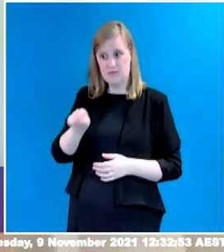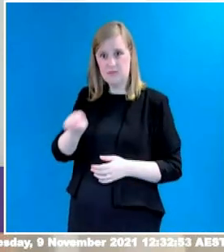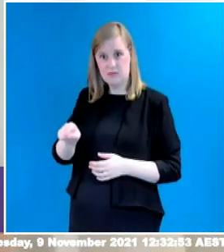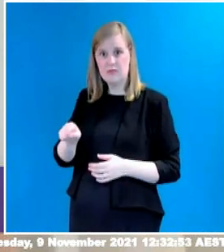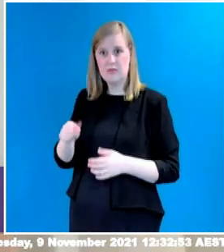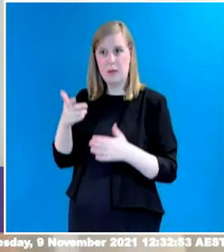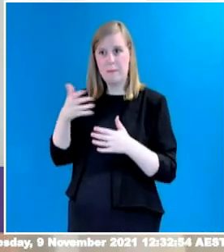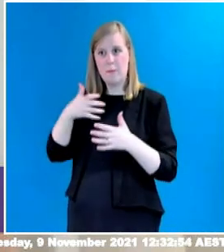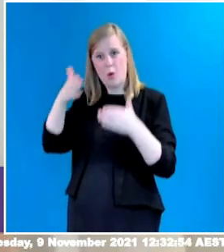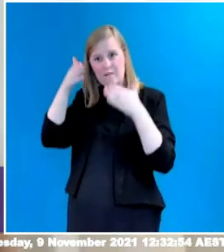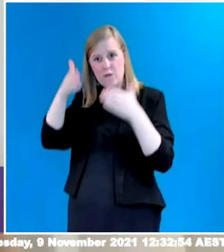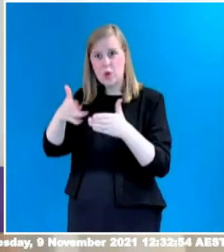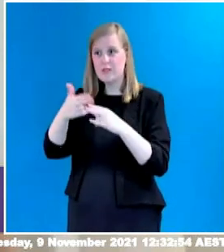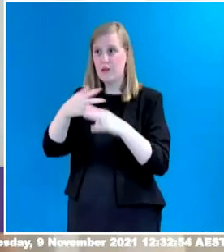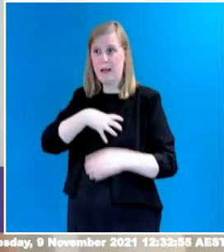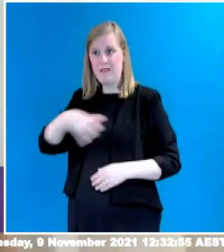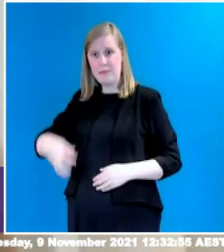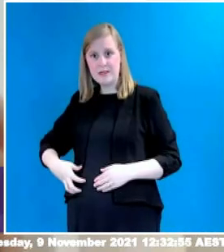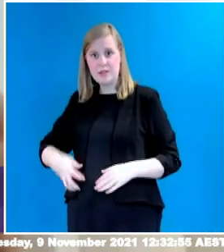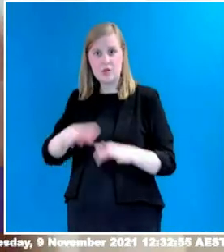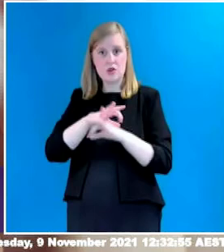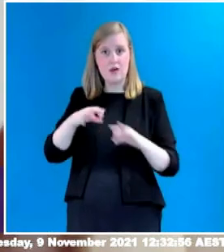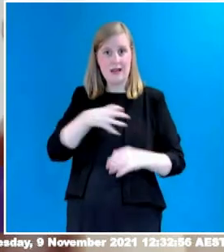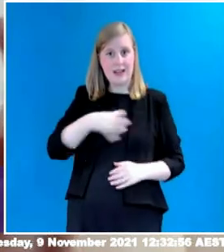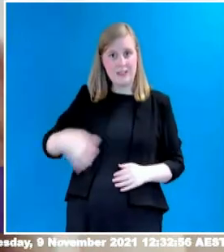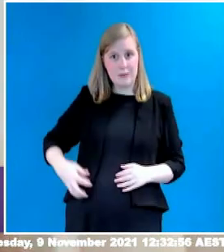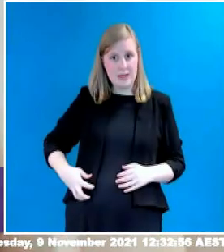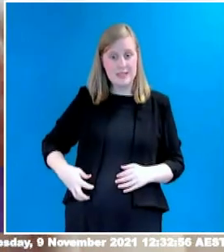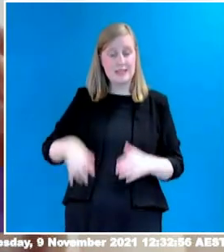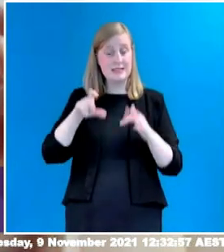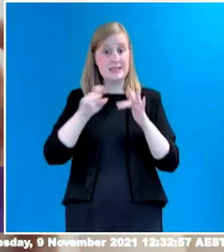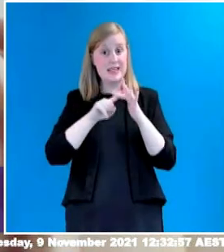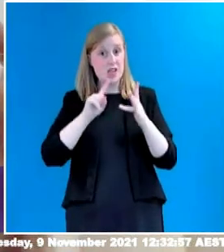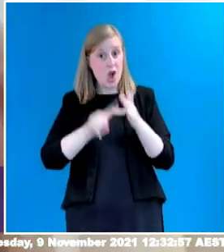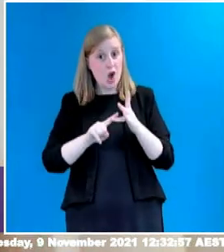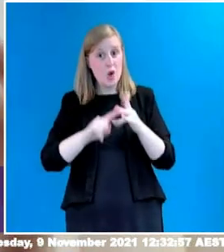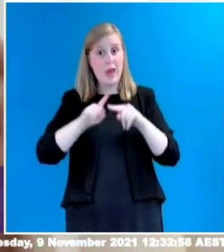We have seen CEOs and management executive teams, particularly, taking